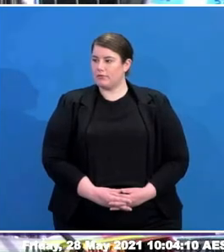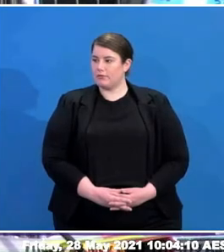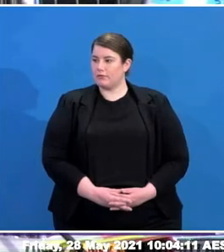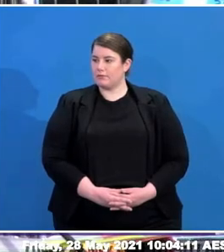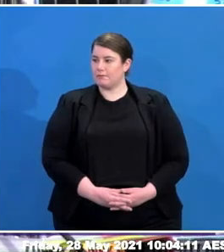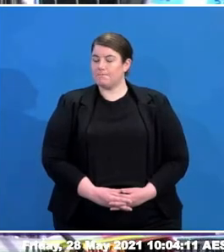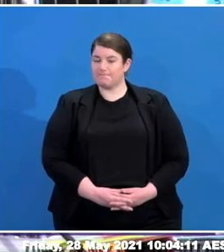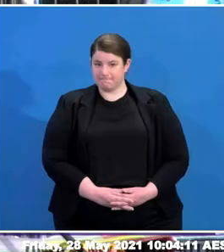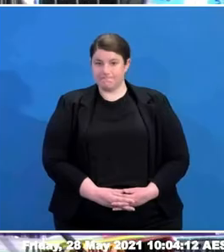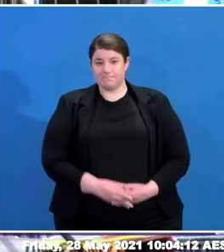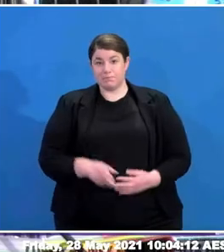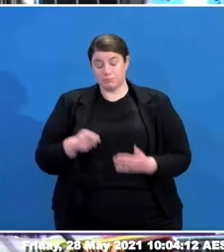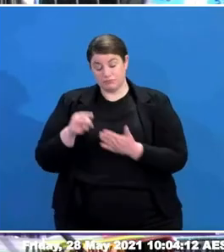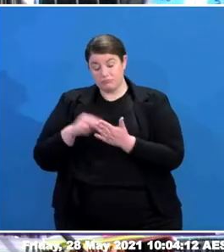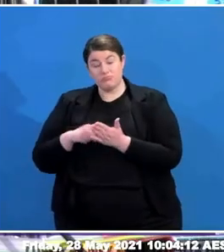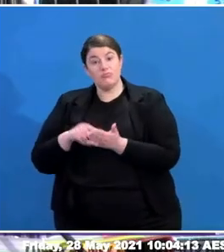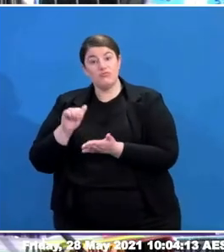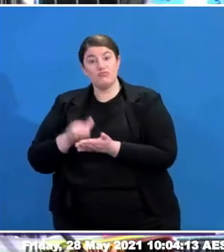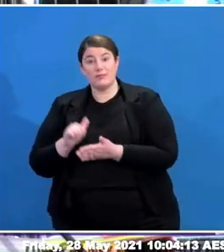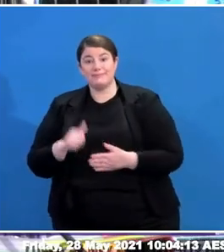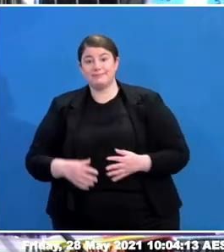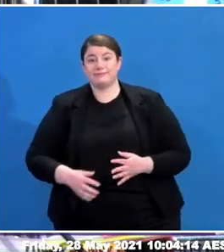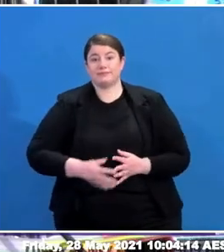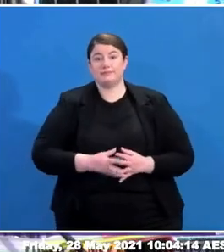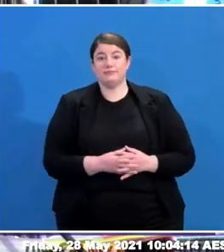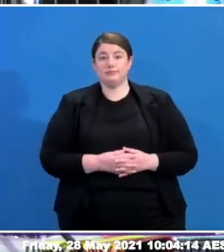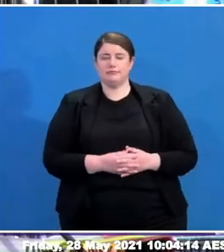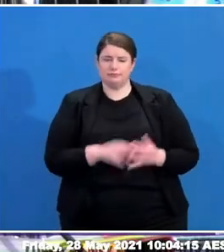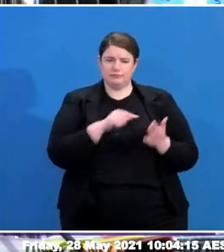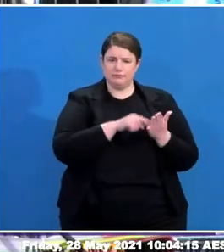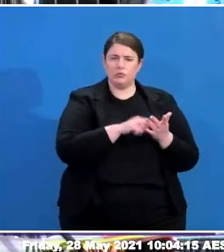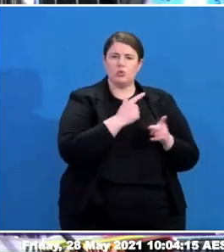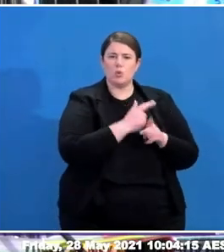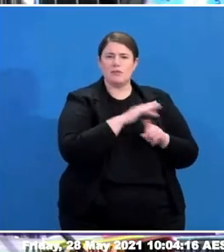That's correct. Is that the reference to the fulsome discussion?